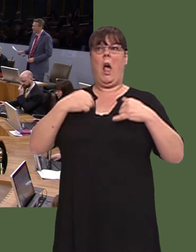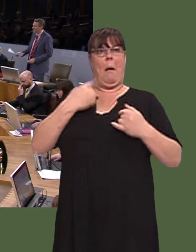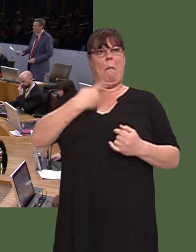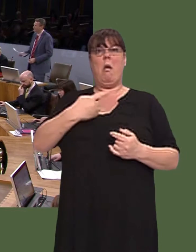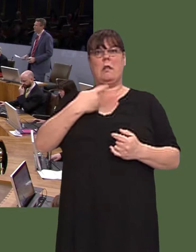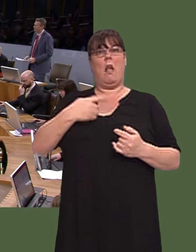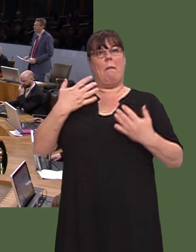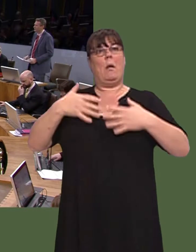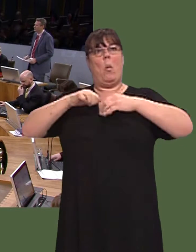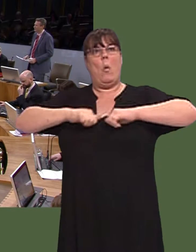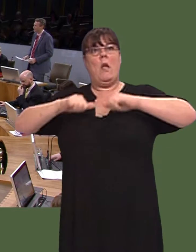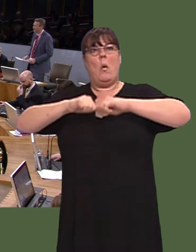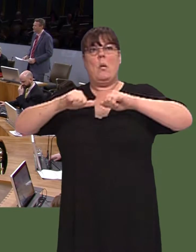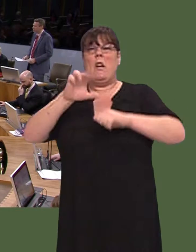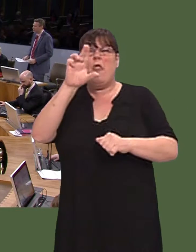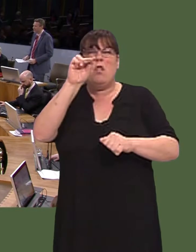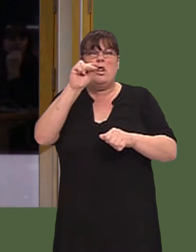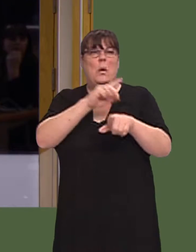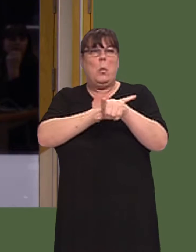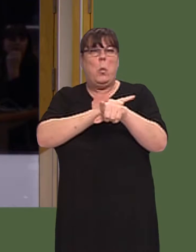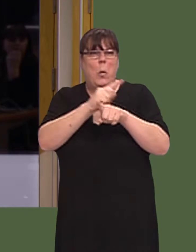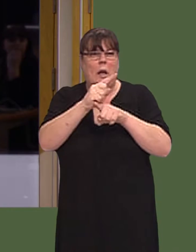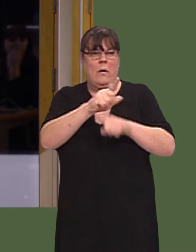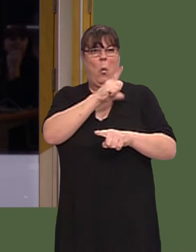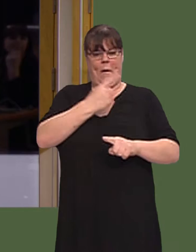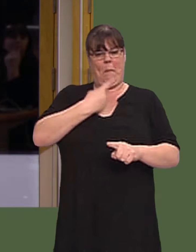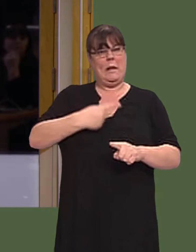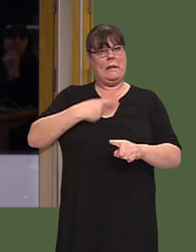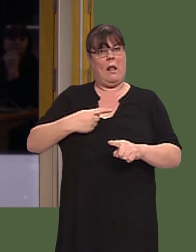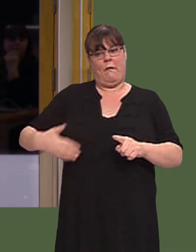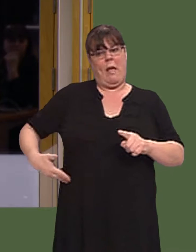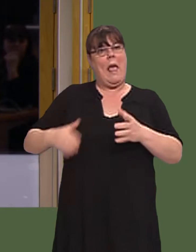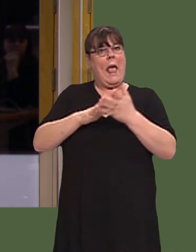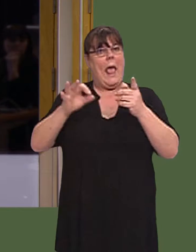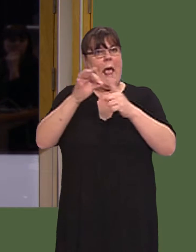I myself have been waiting 30 weeks to have my own hip looked at.